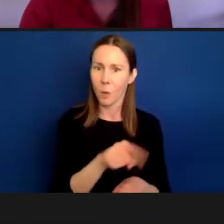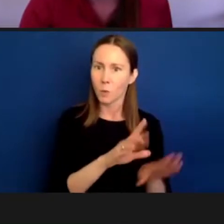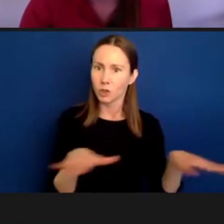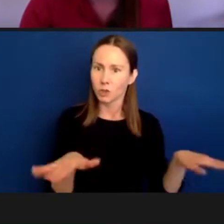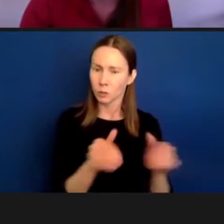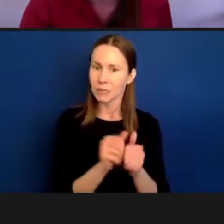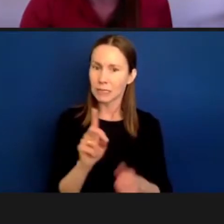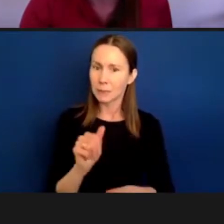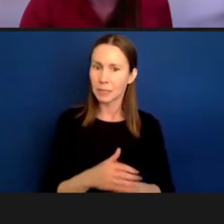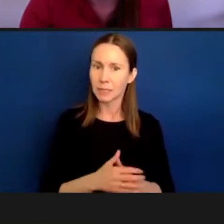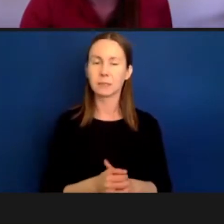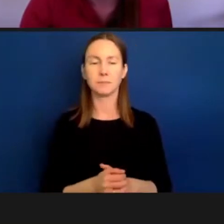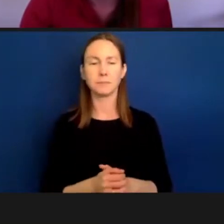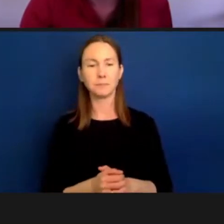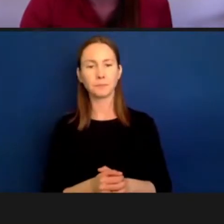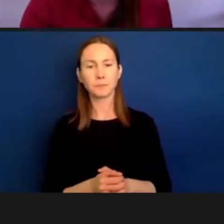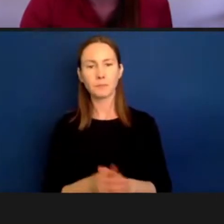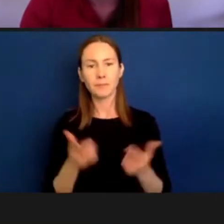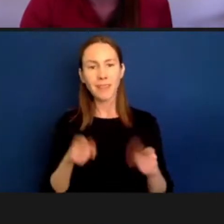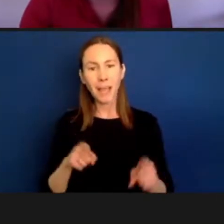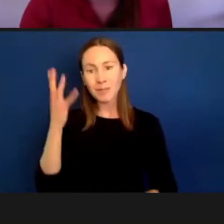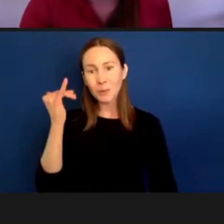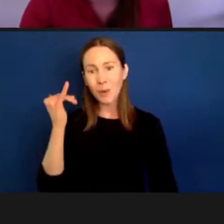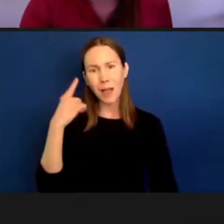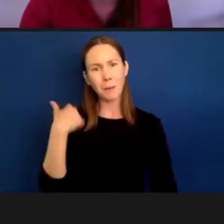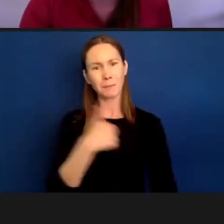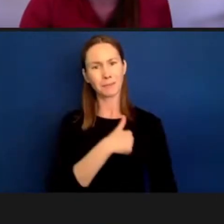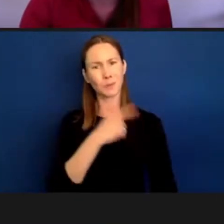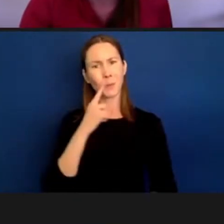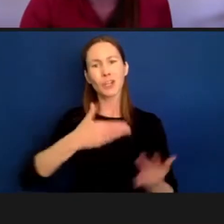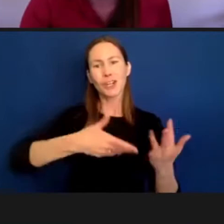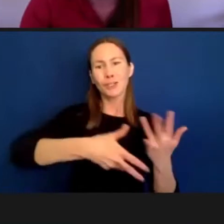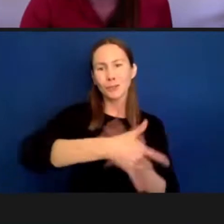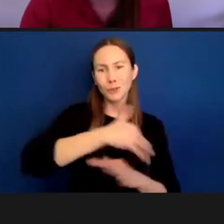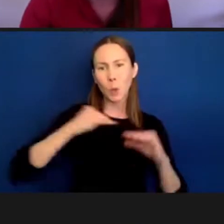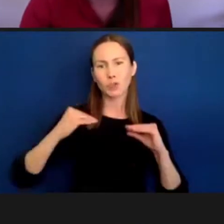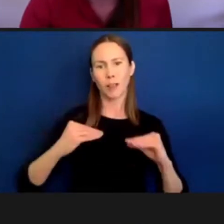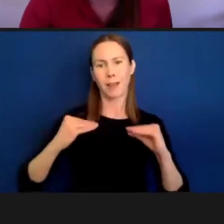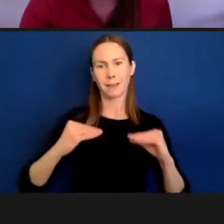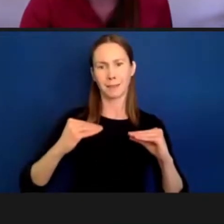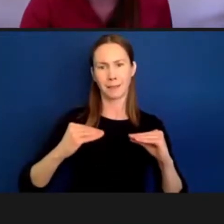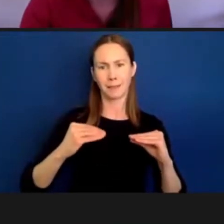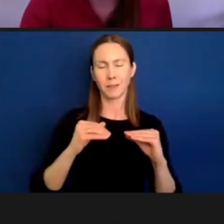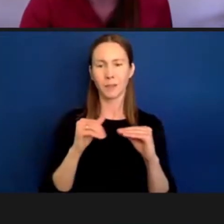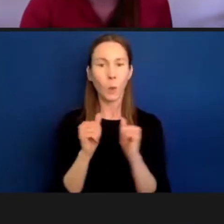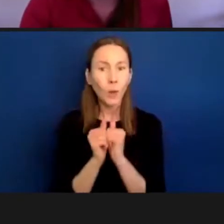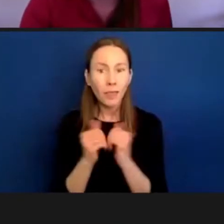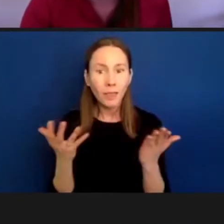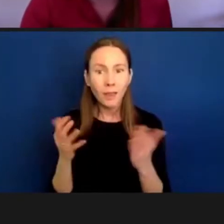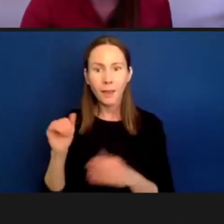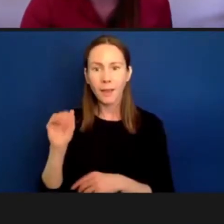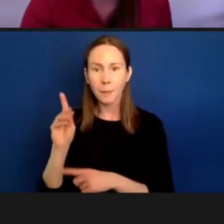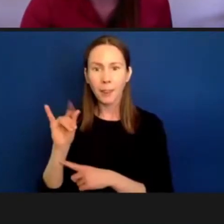This happens because we're socializing children with ableist beliefs.